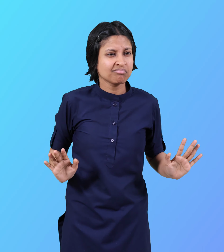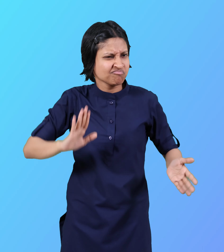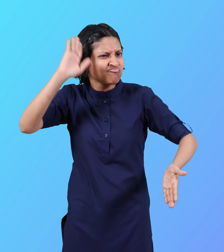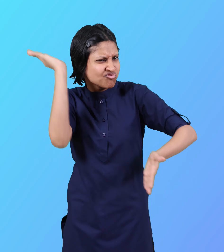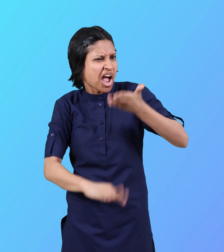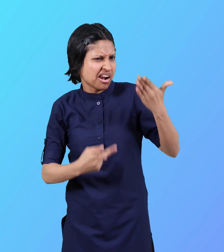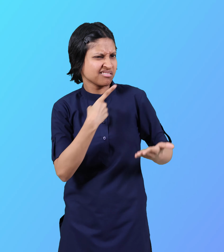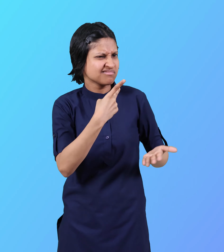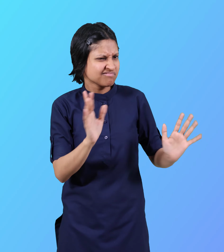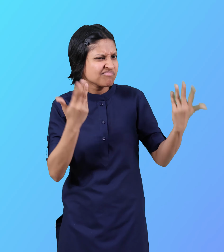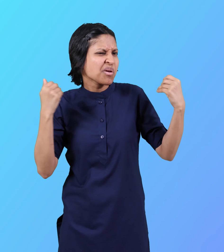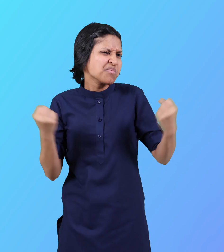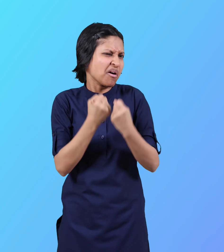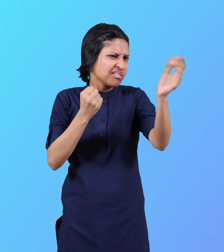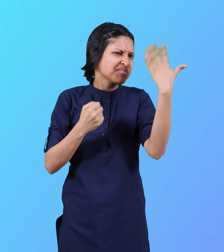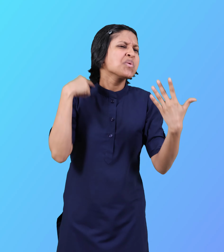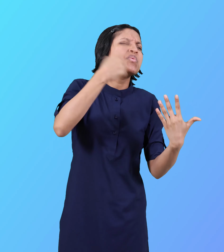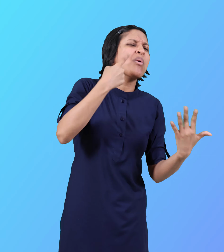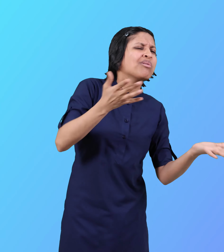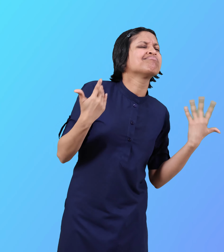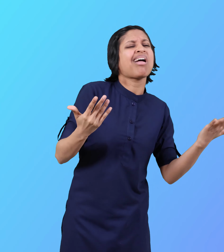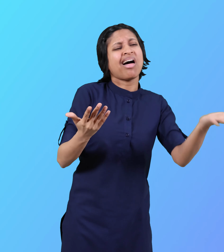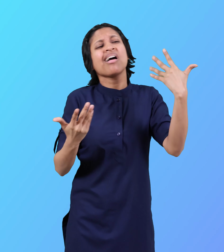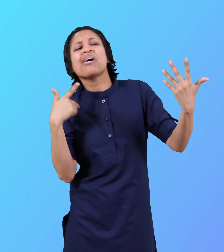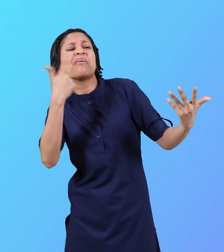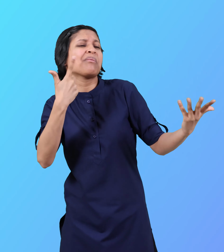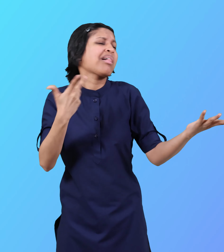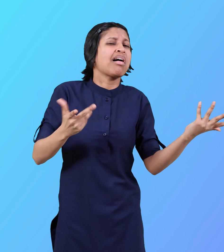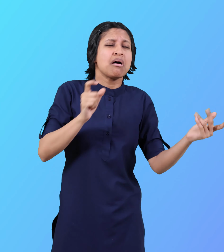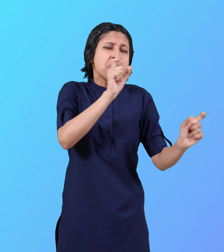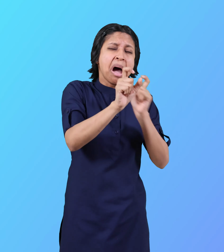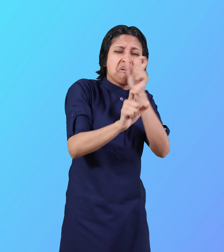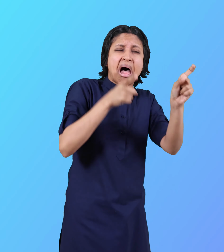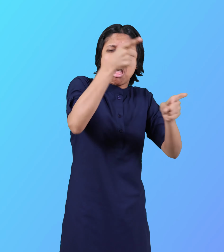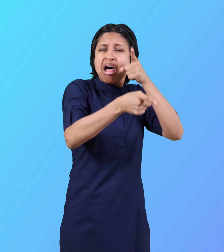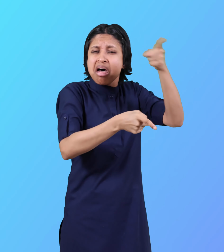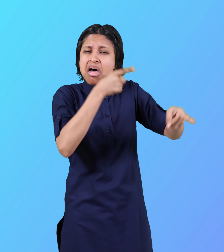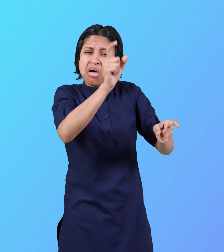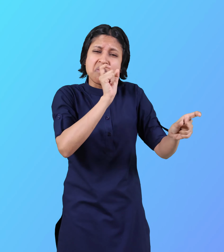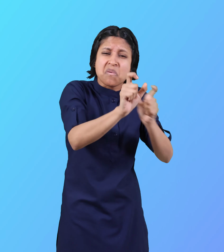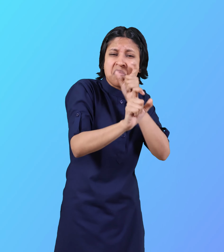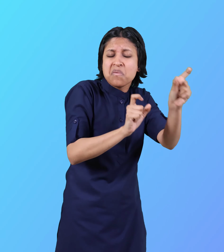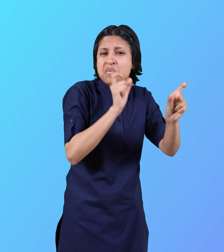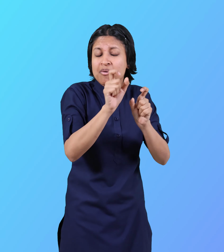The Philistine also said, “Today I stand and make fun of the army of Israel. I dare you to send me one of your men and let us fight.”